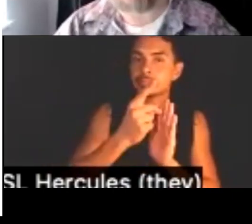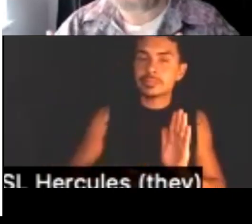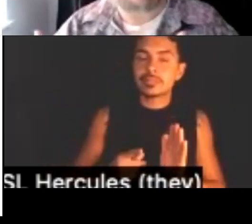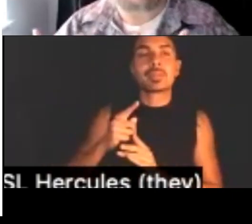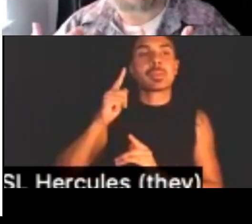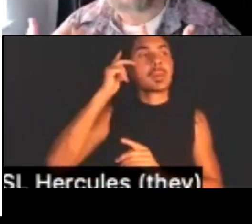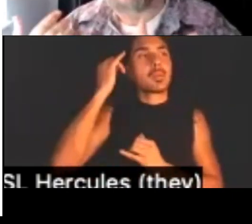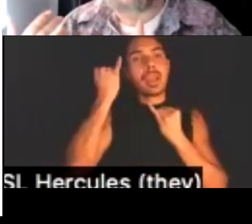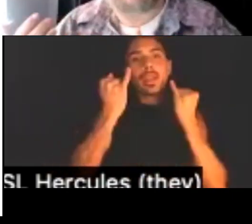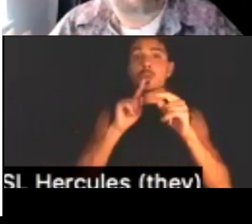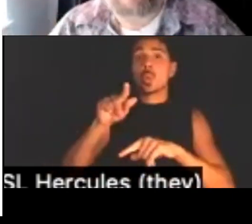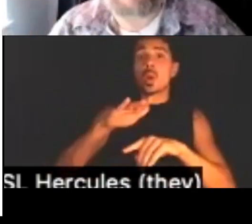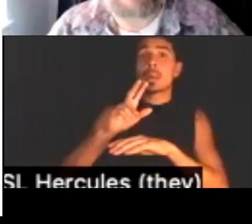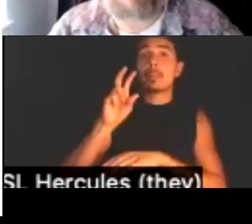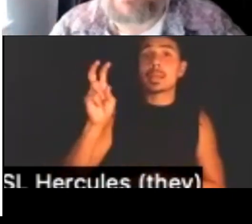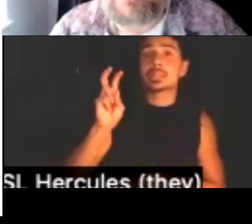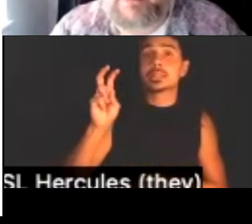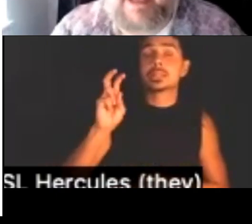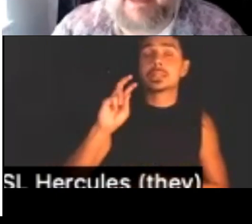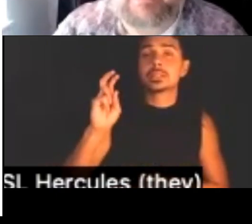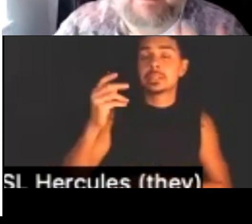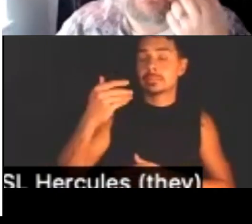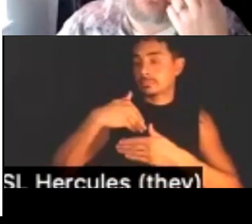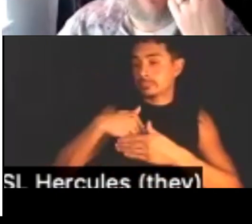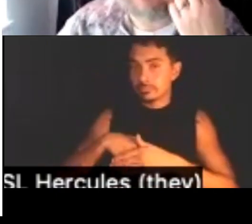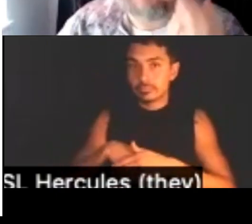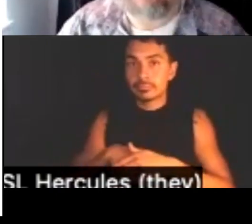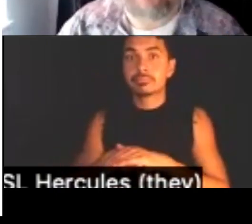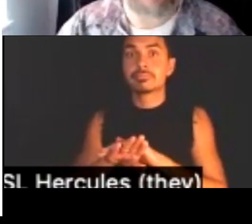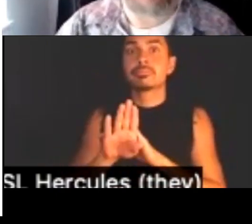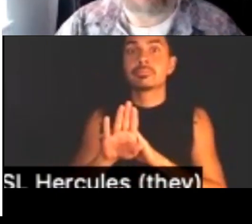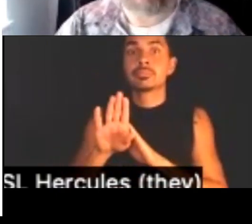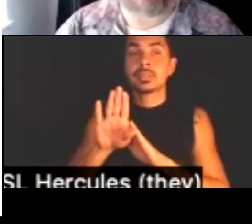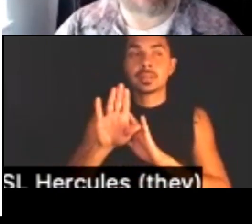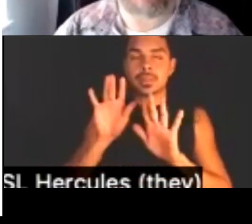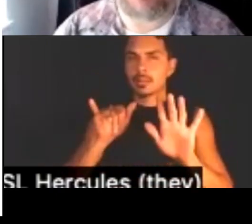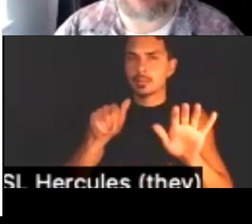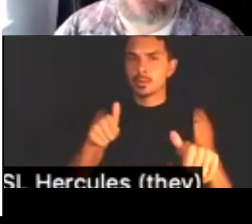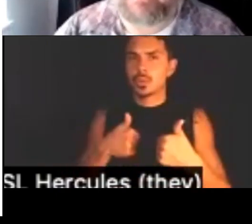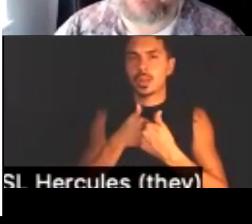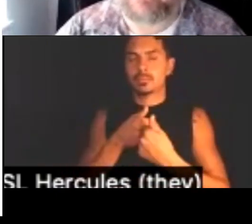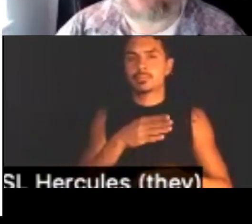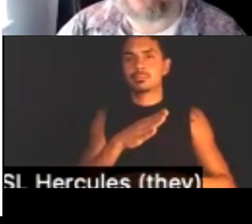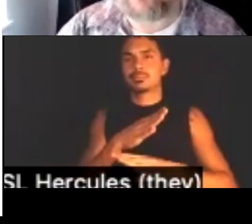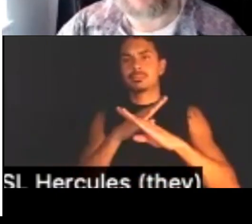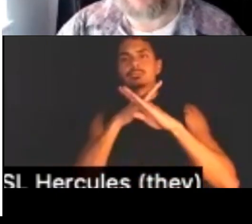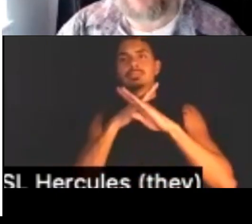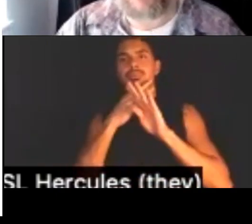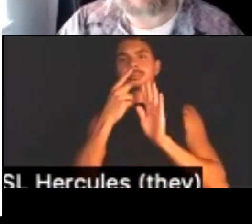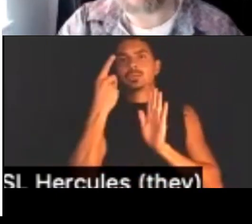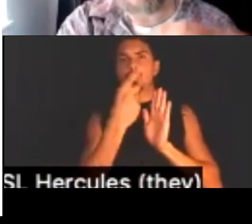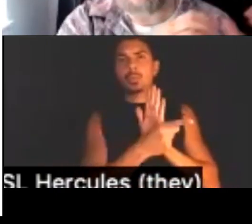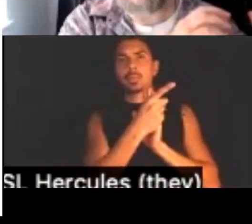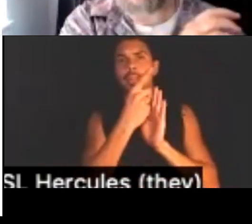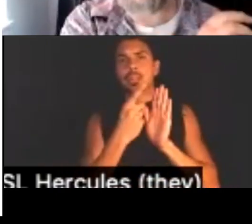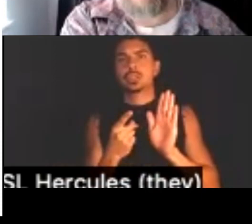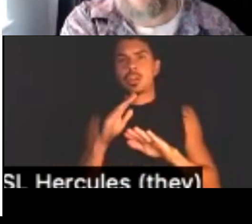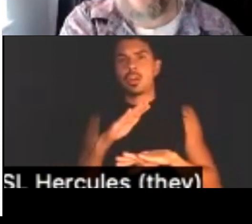That could be a really big access challenge for folks because of the discrimination that they're going to experience getting from